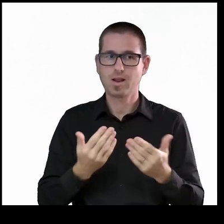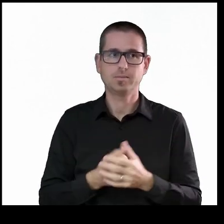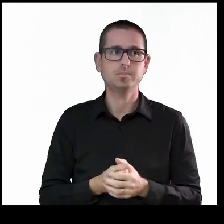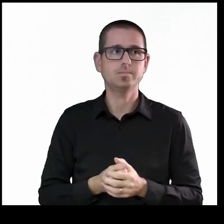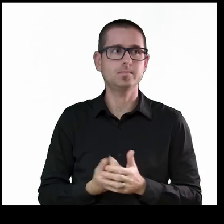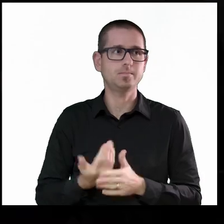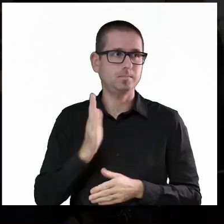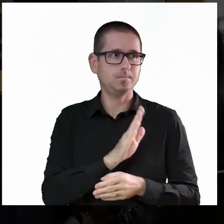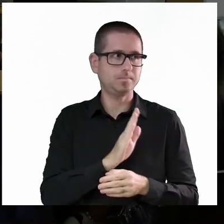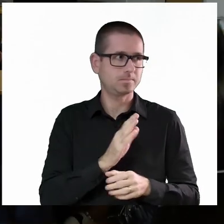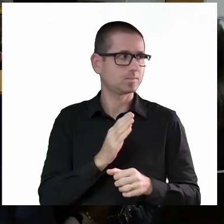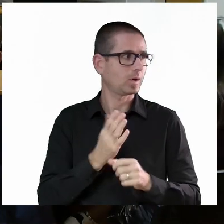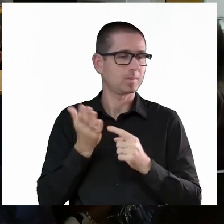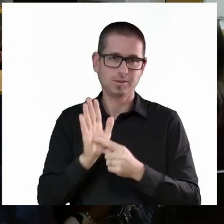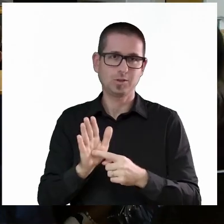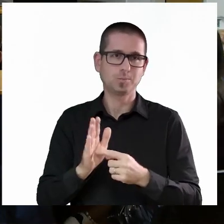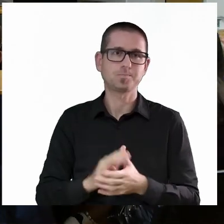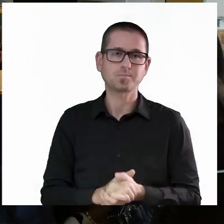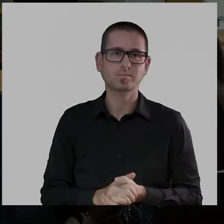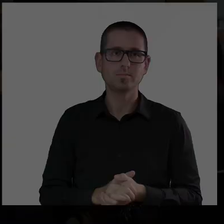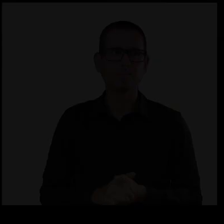your very first presentation. Thank you.